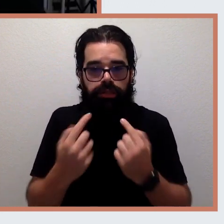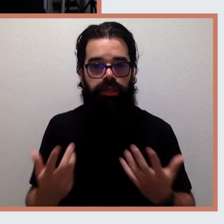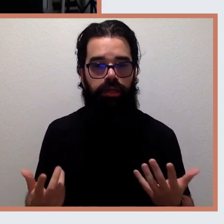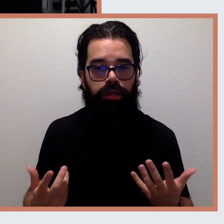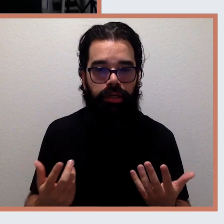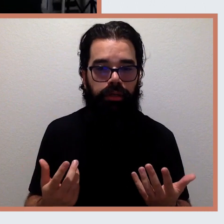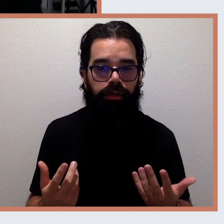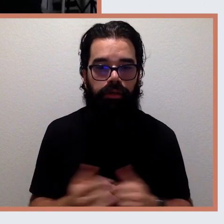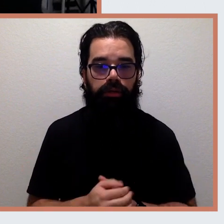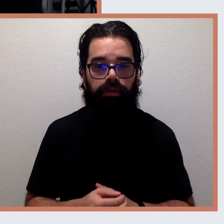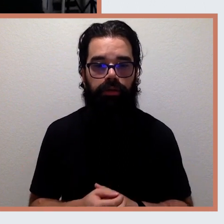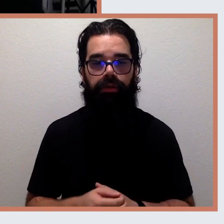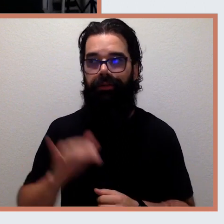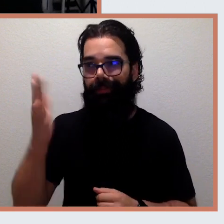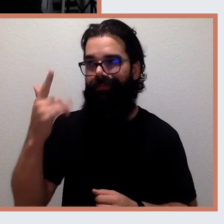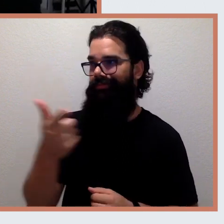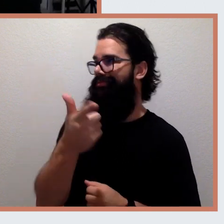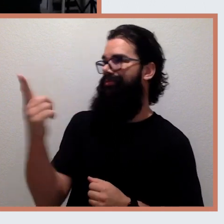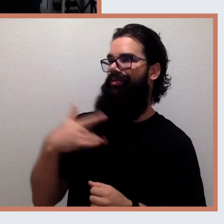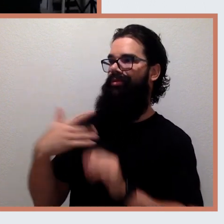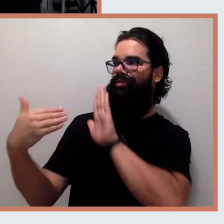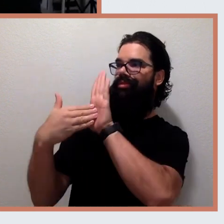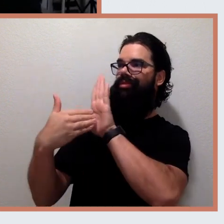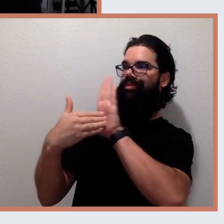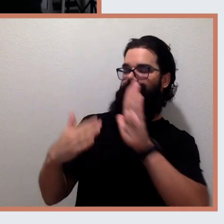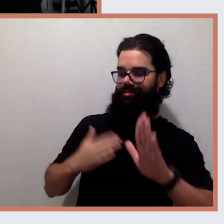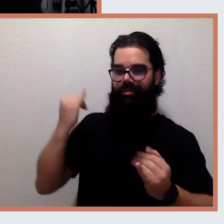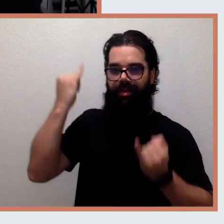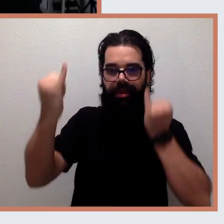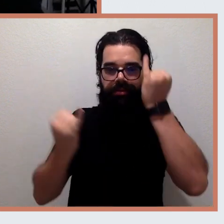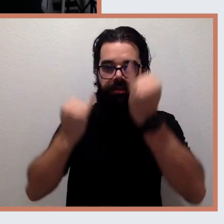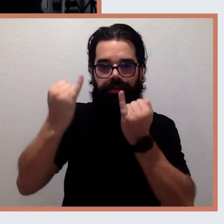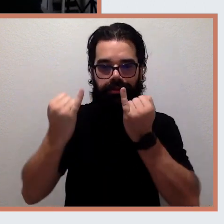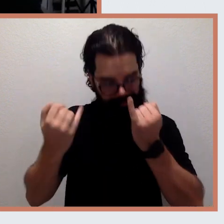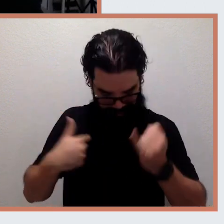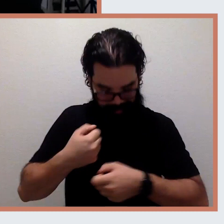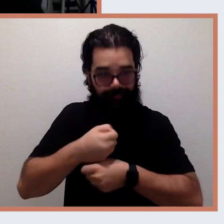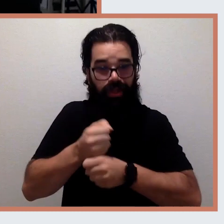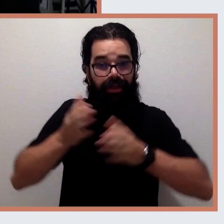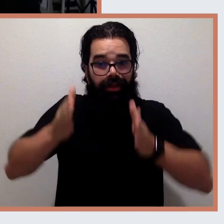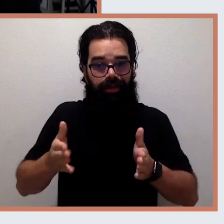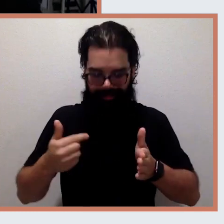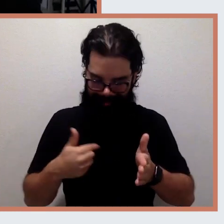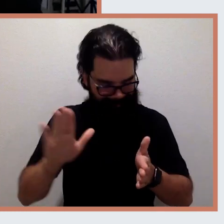So the actor in me is like, "Fuck, this sucks, I have all these odds against me."